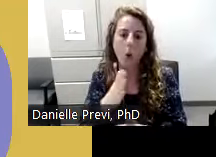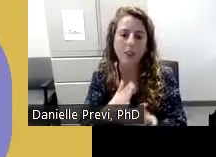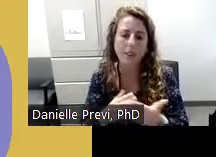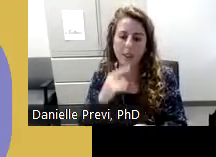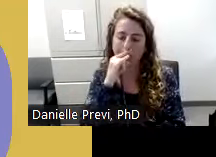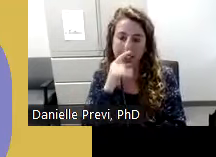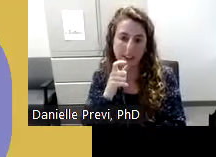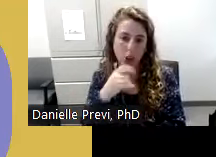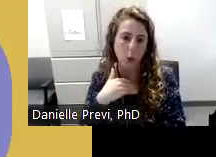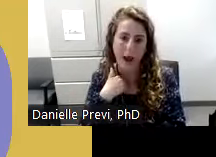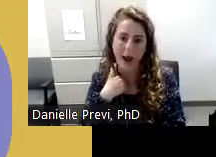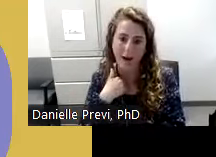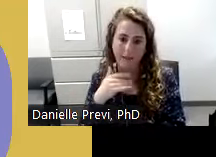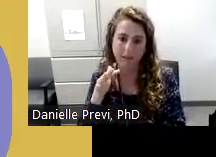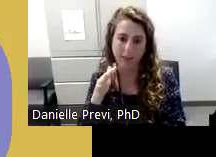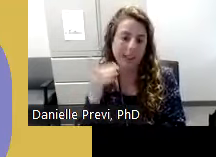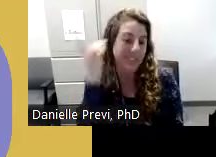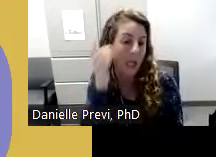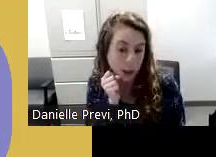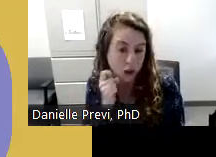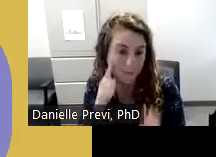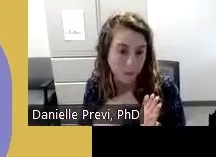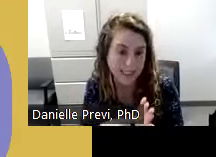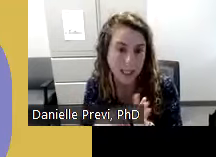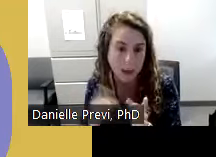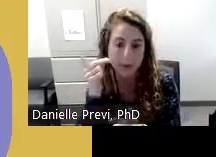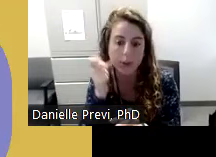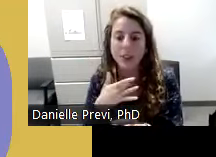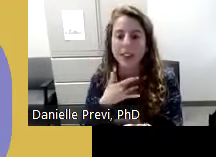for example, chronic ear infections or there are some kids who, for example,